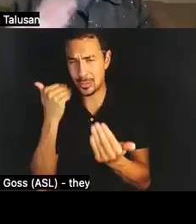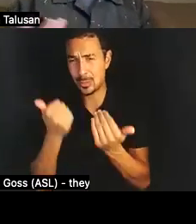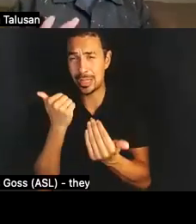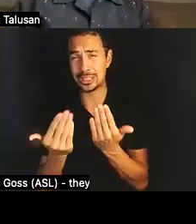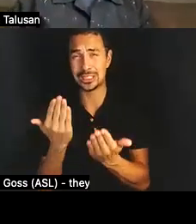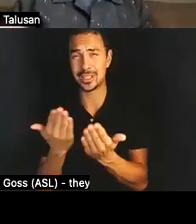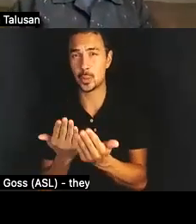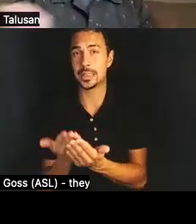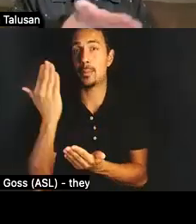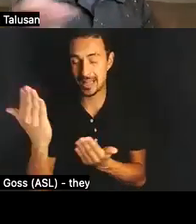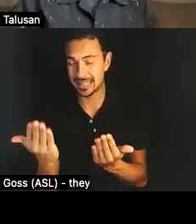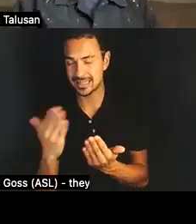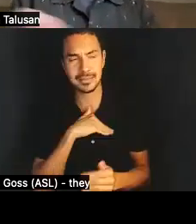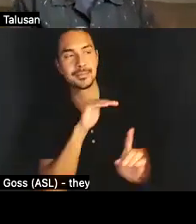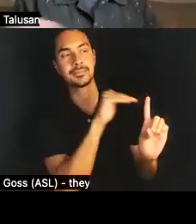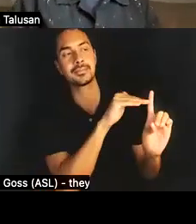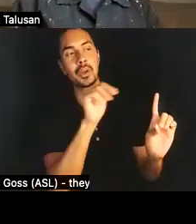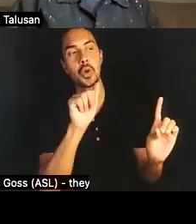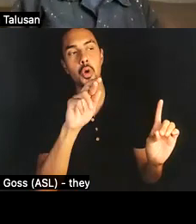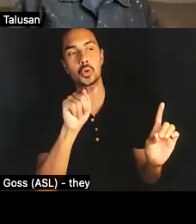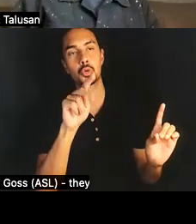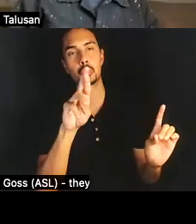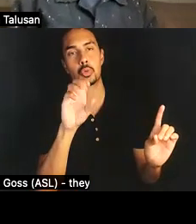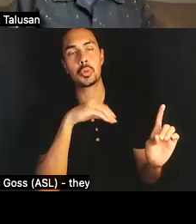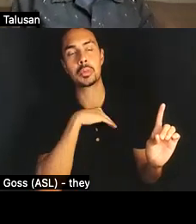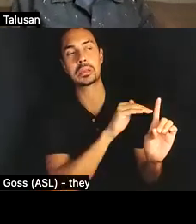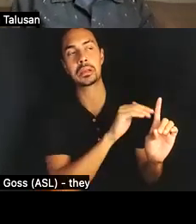Arturo was who I asked for help for.